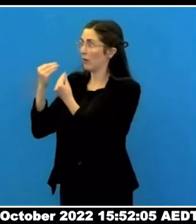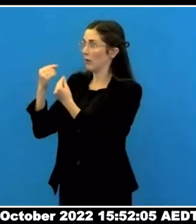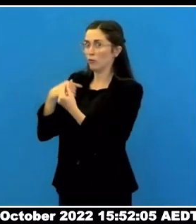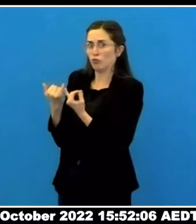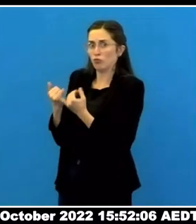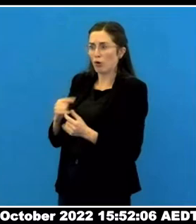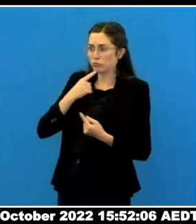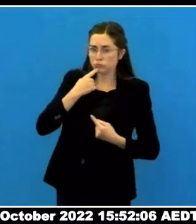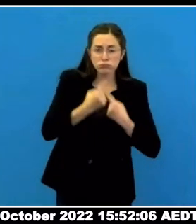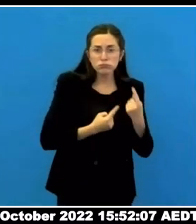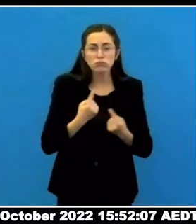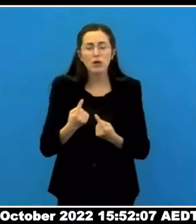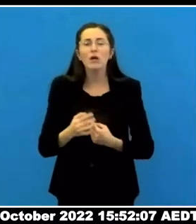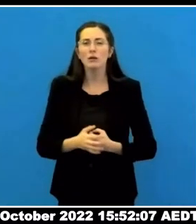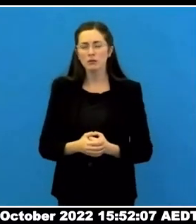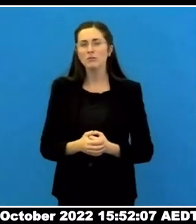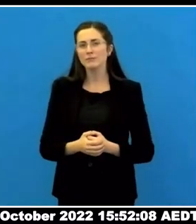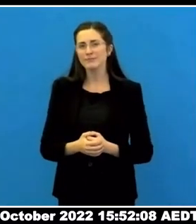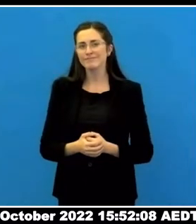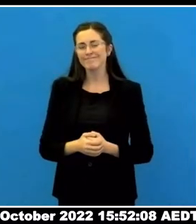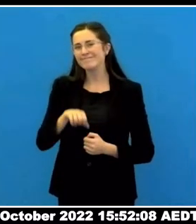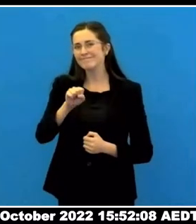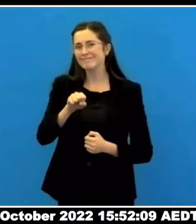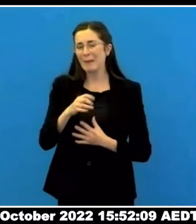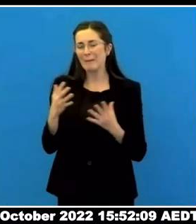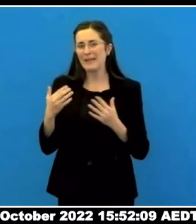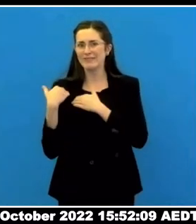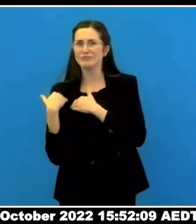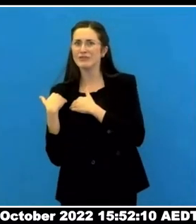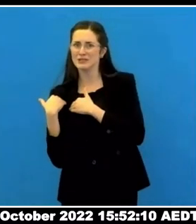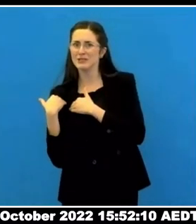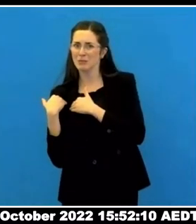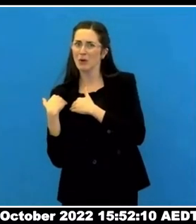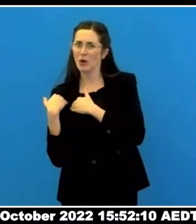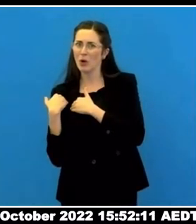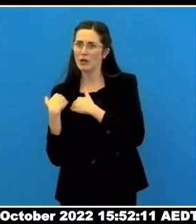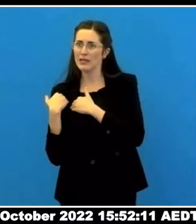Maybe so there is many possibilities that meeting, that it makes us